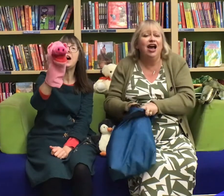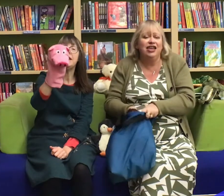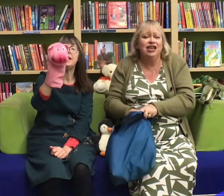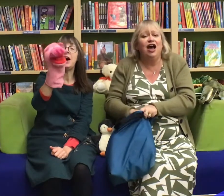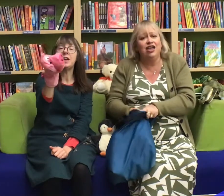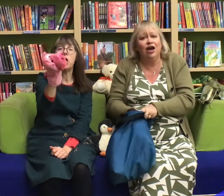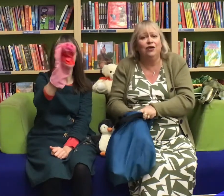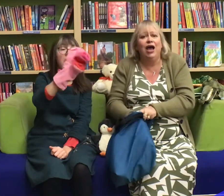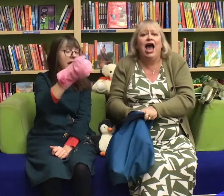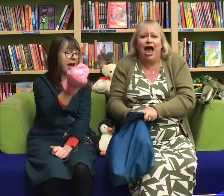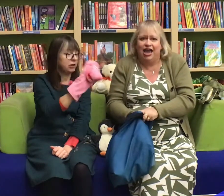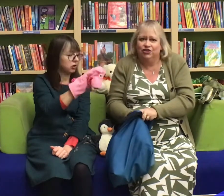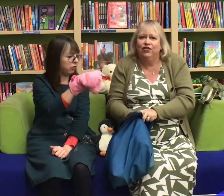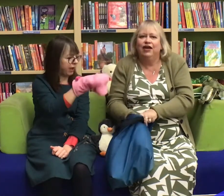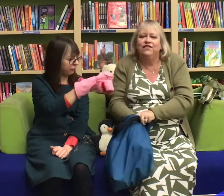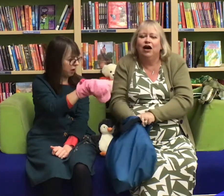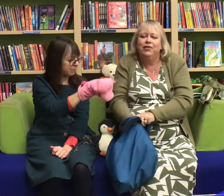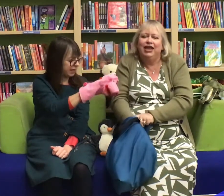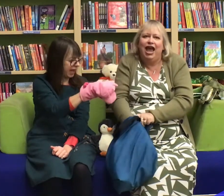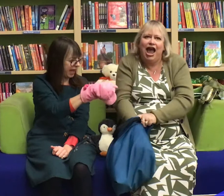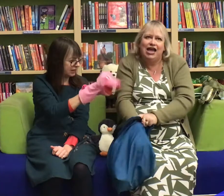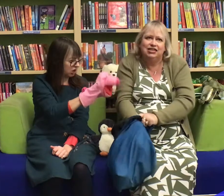Old Macdonald had a farm e-i-e-i-o and on that farm he had an owl! e-i-e-i-o.